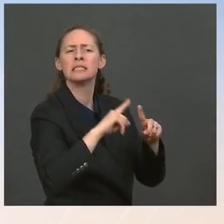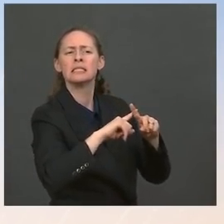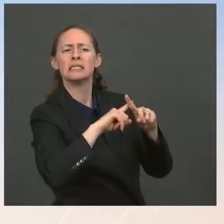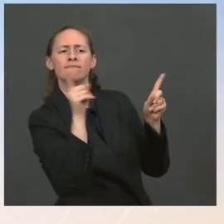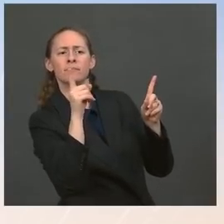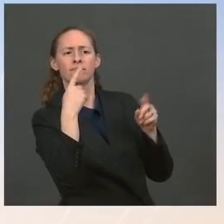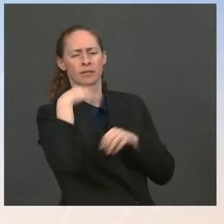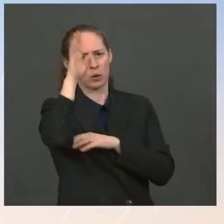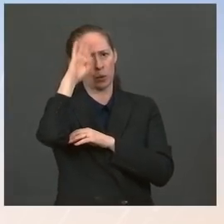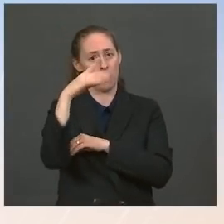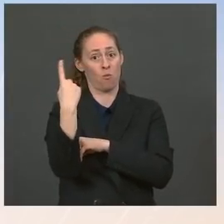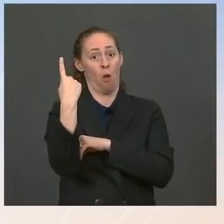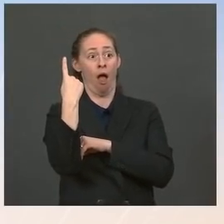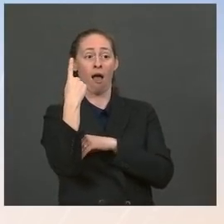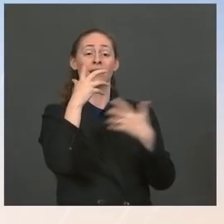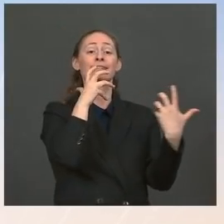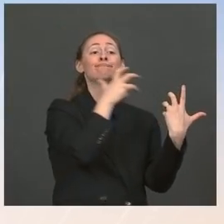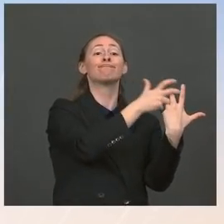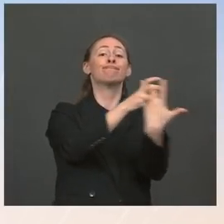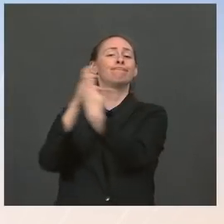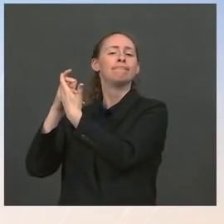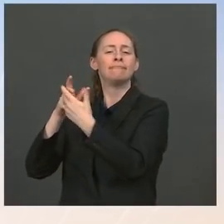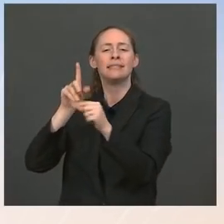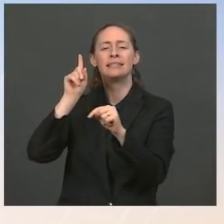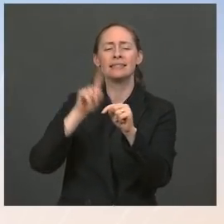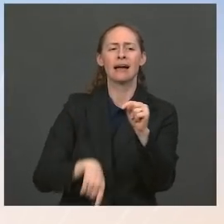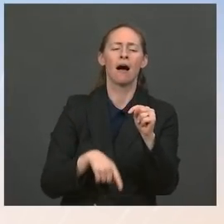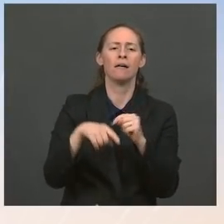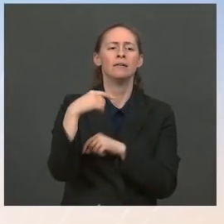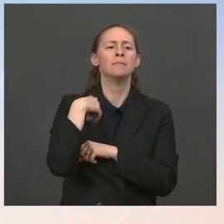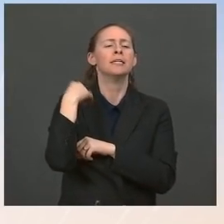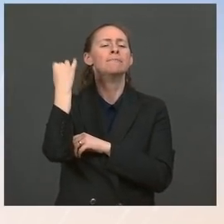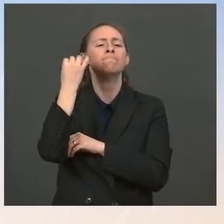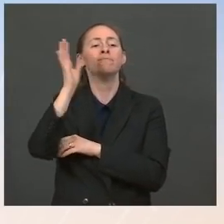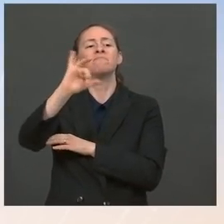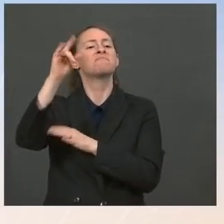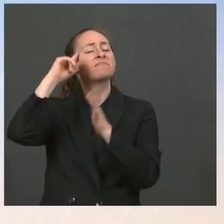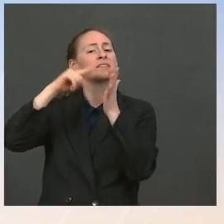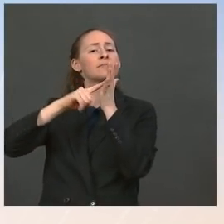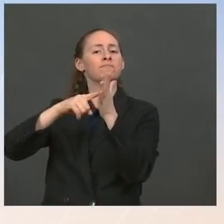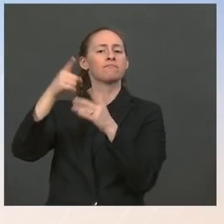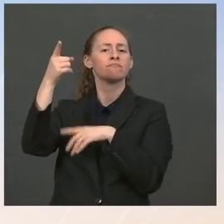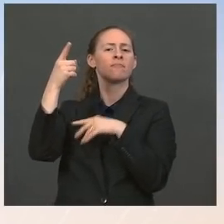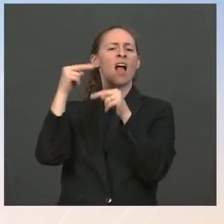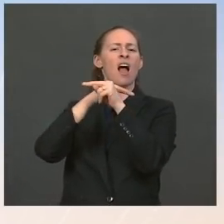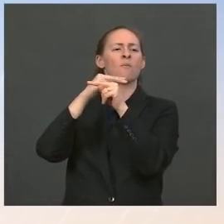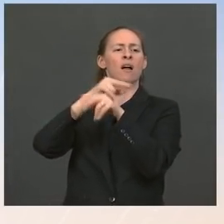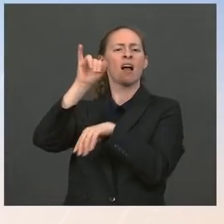But when we were out in Syracuse, for example, looking at I-81, we saw the local vision for how they want to get past those divisions.